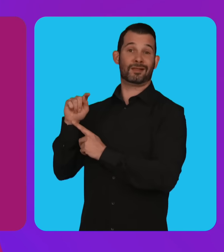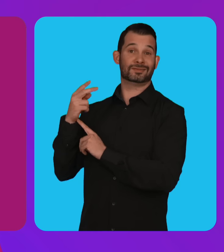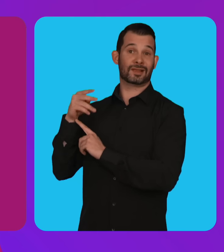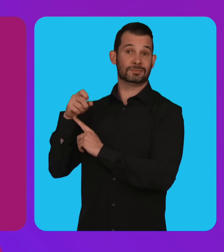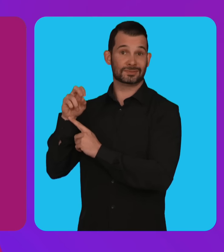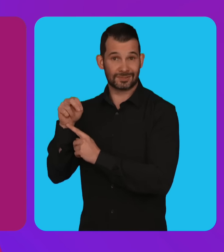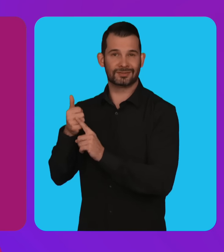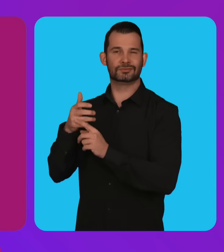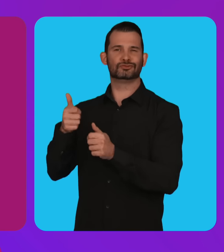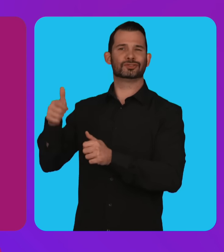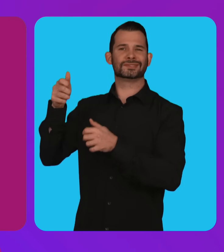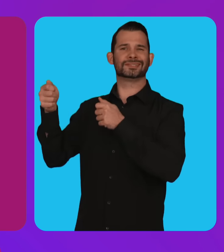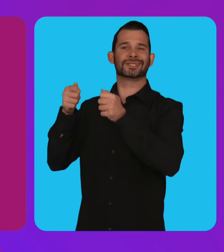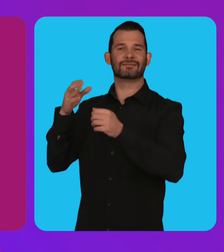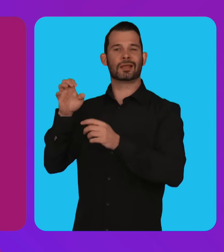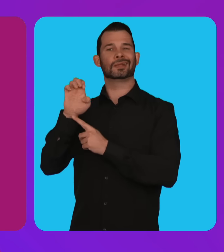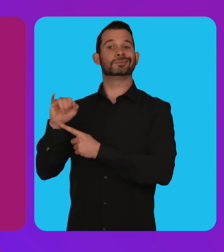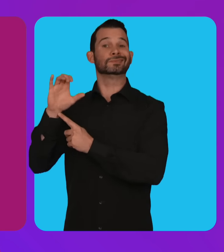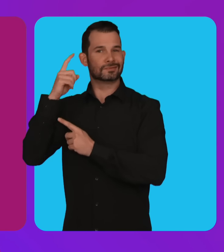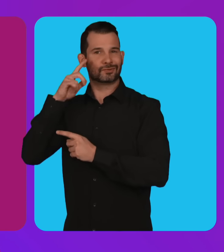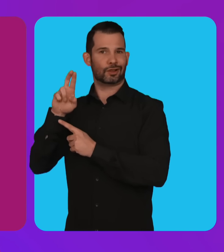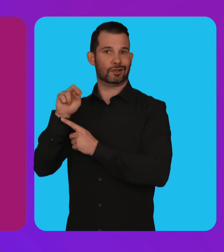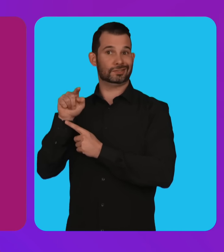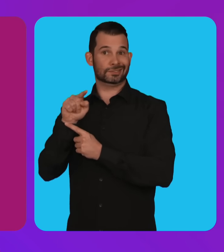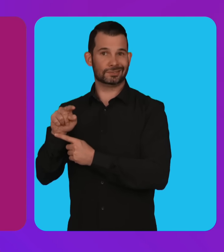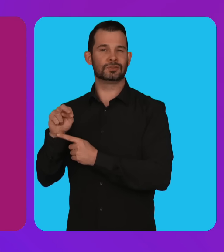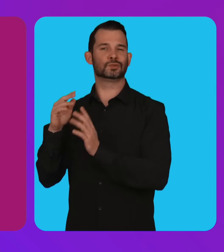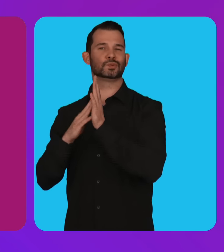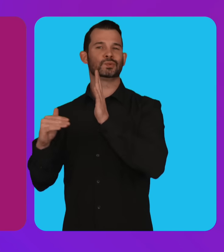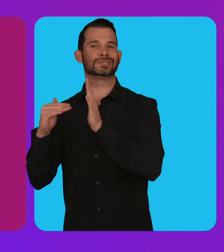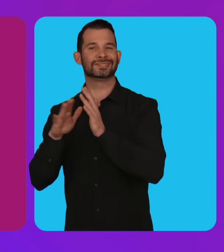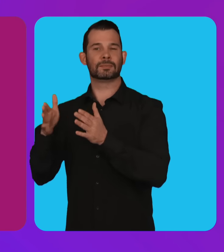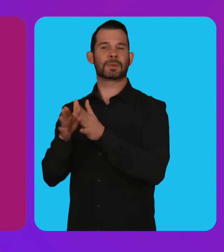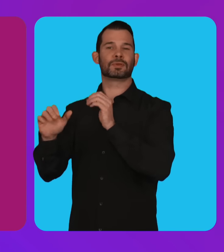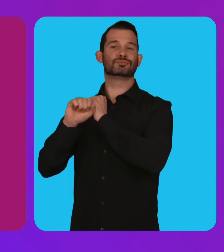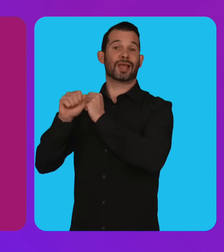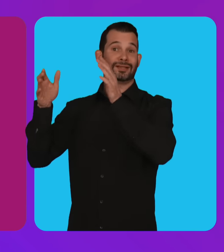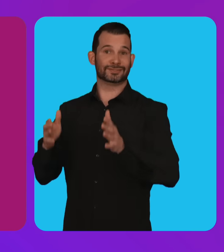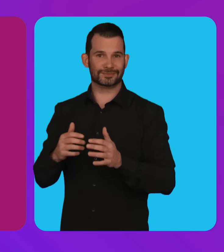I'm the chief executive and editor in chief of RNZ, New Zealand's public broadcaster.